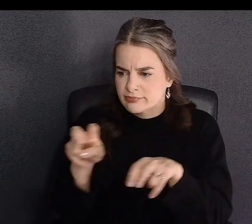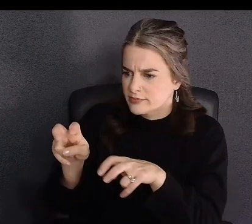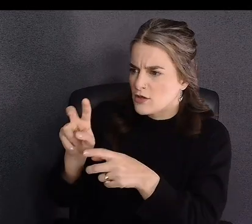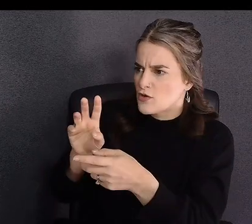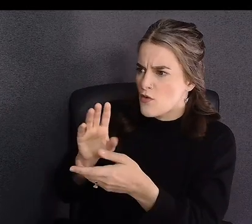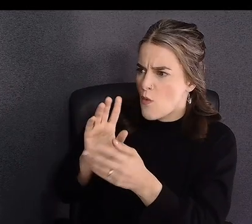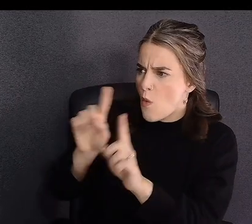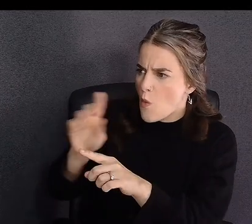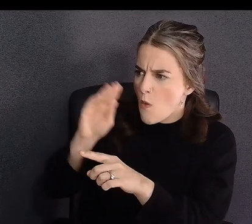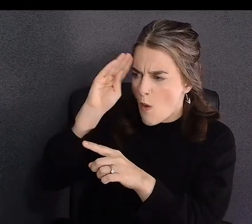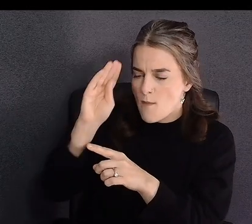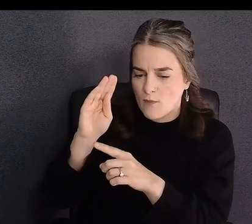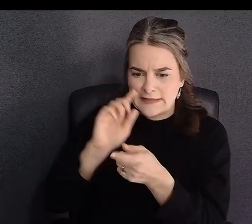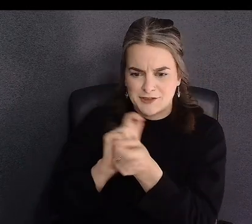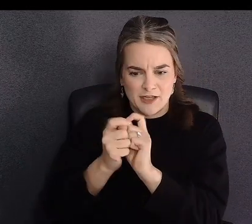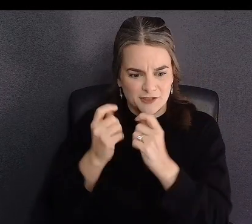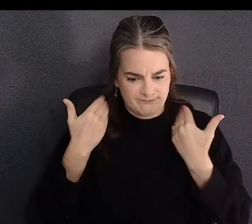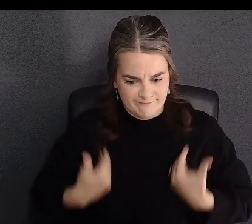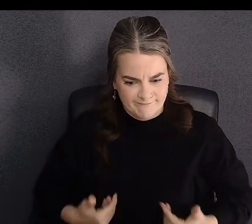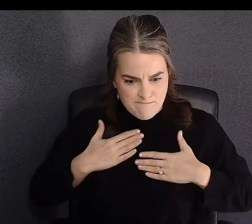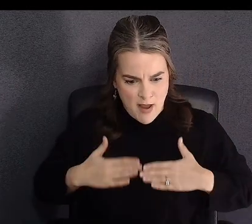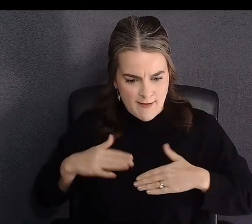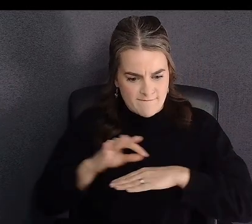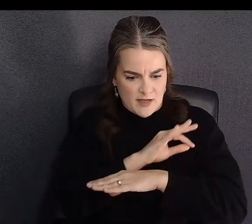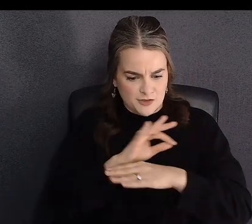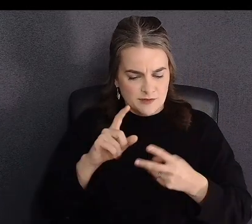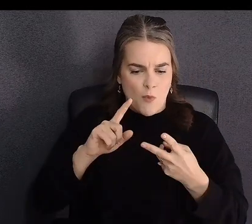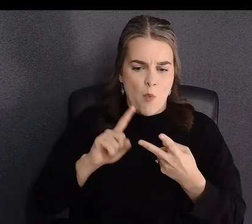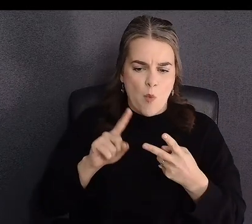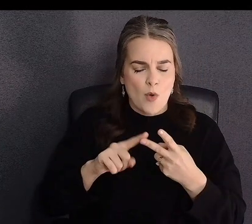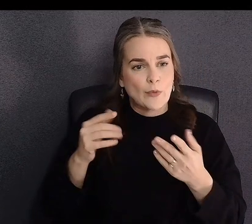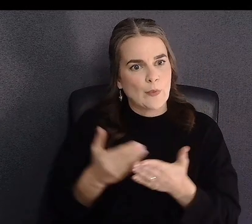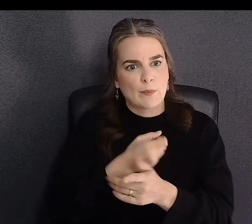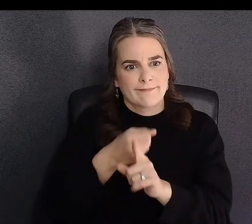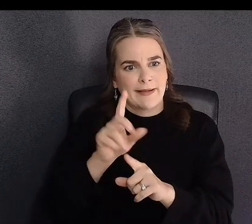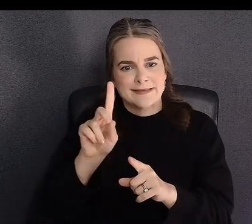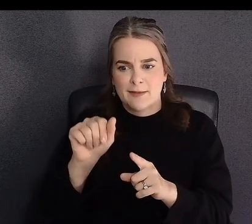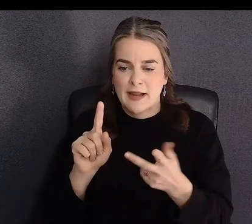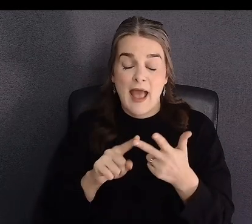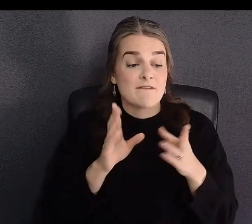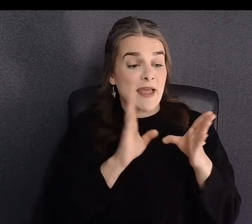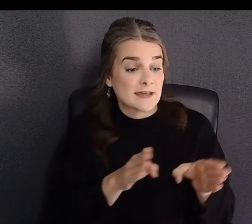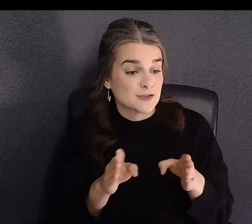with maybe a change in functioning or a new disability. We do individual sessions, co-treatment sessions